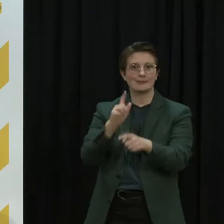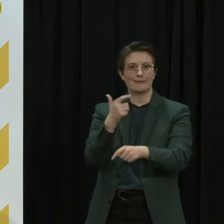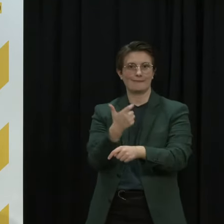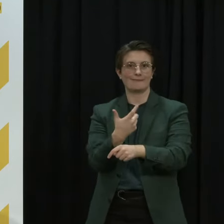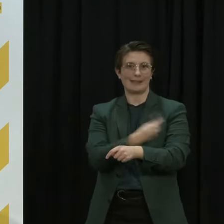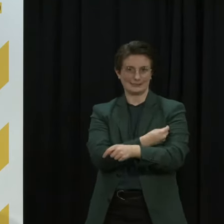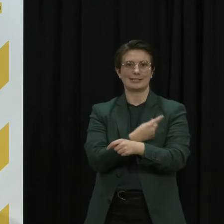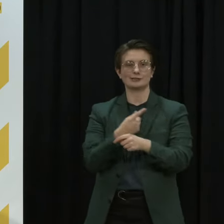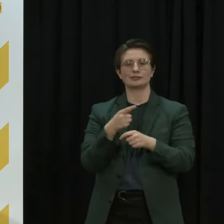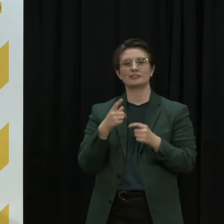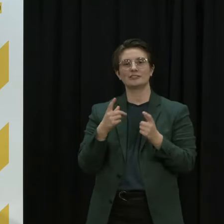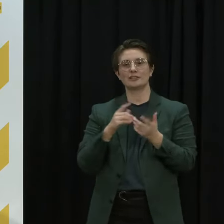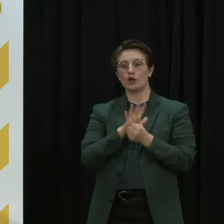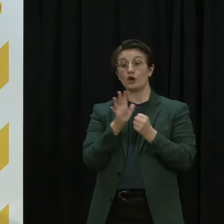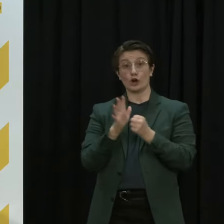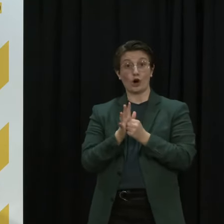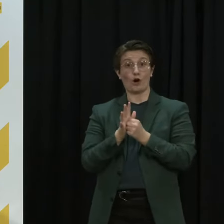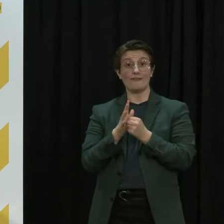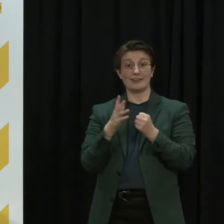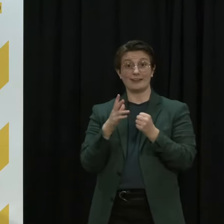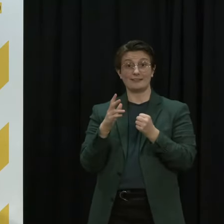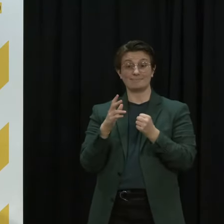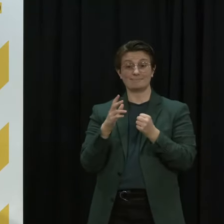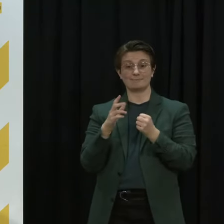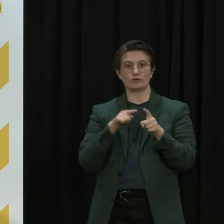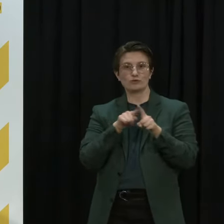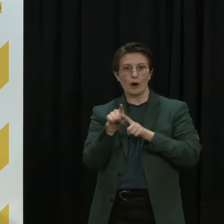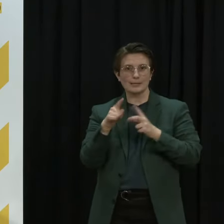The virus is clearly finding